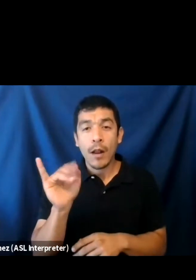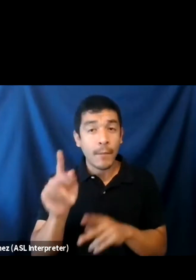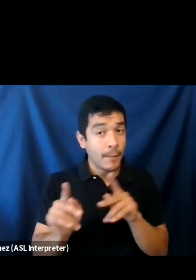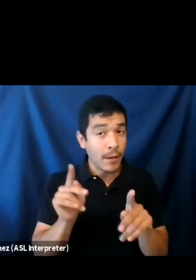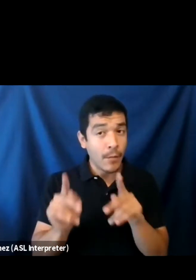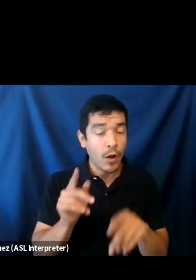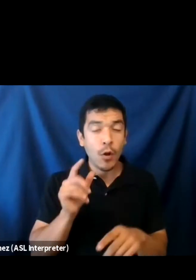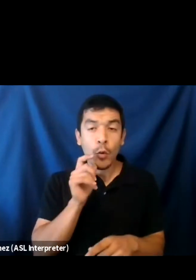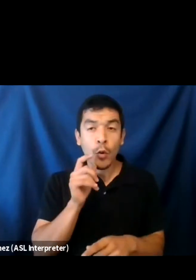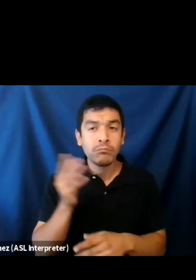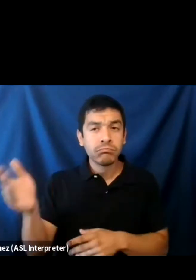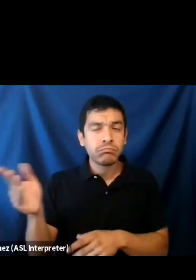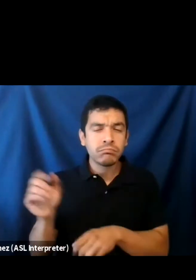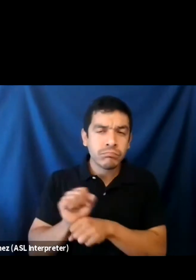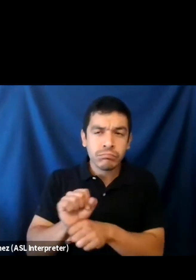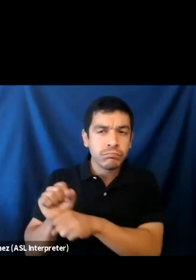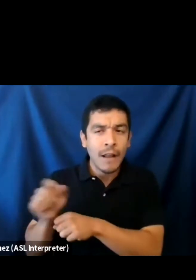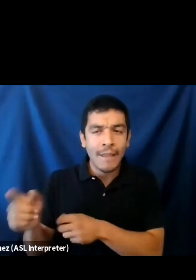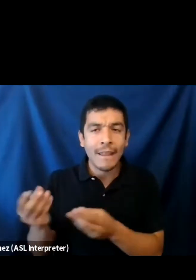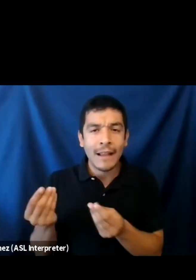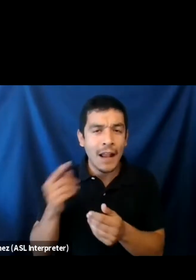who have been stewards of this land for generations.